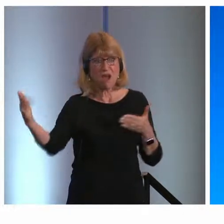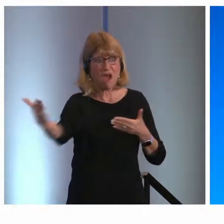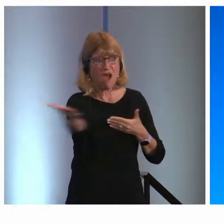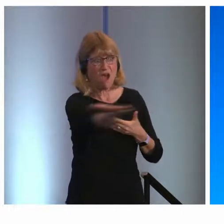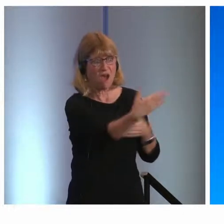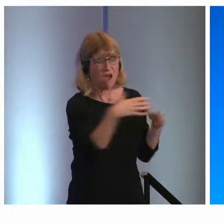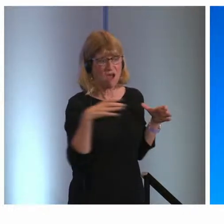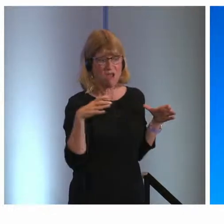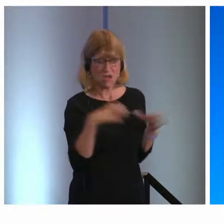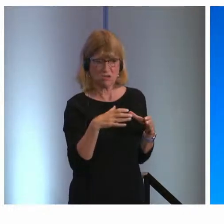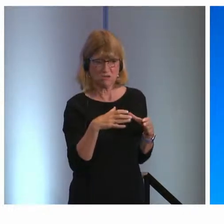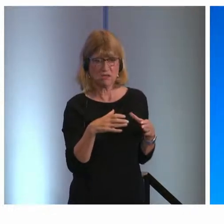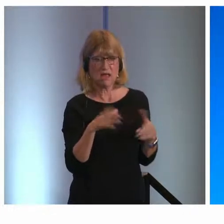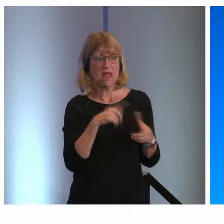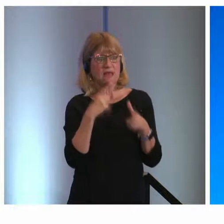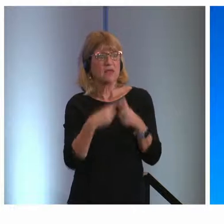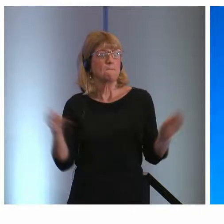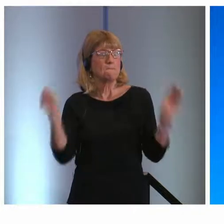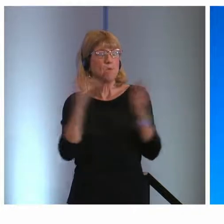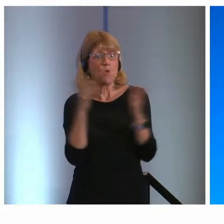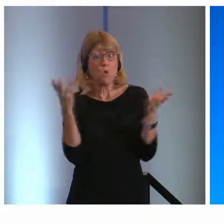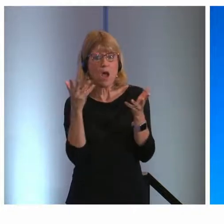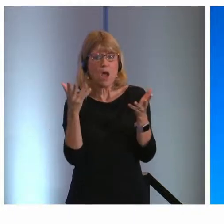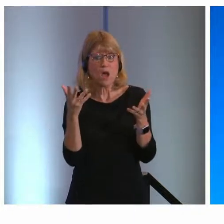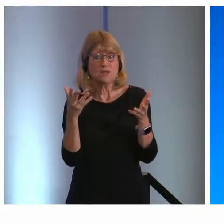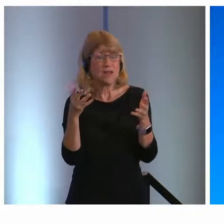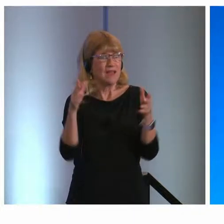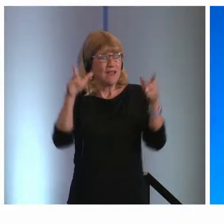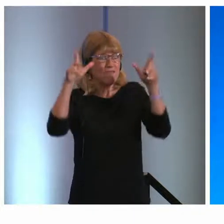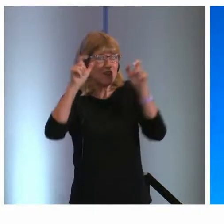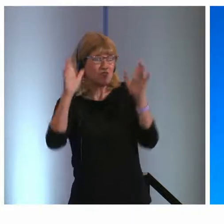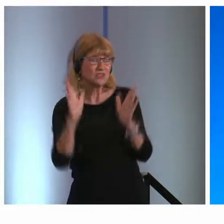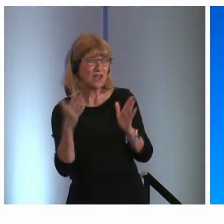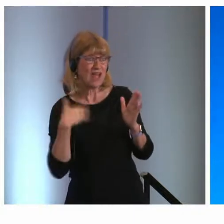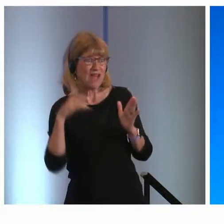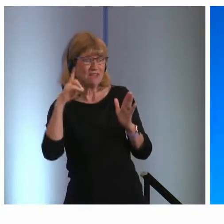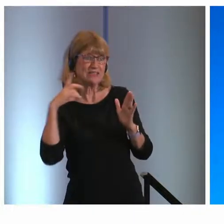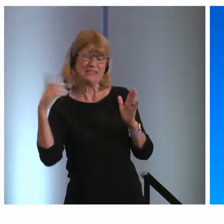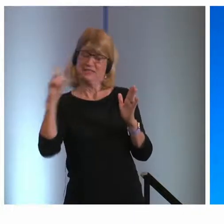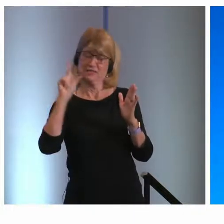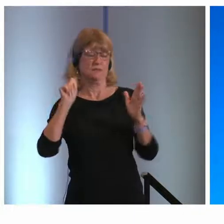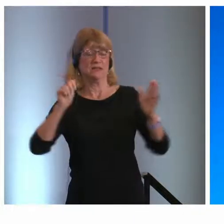thus, the launch of the disability collection.